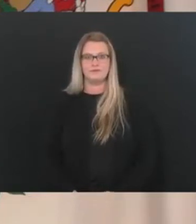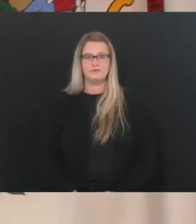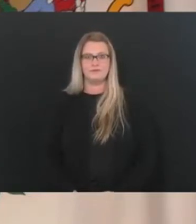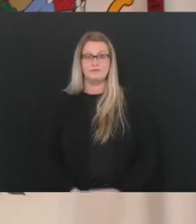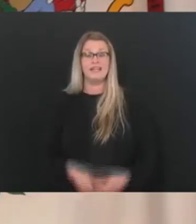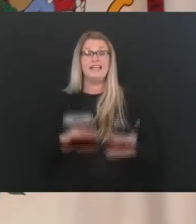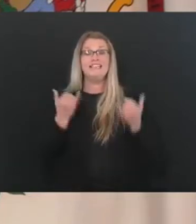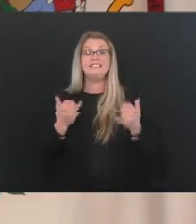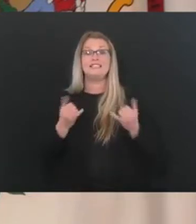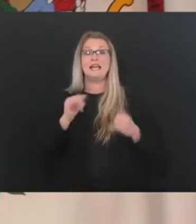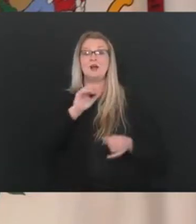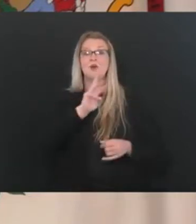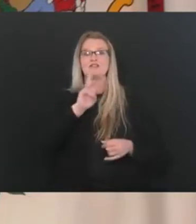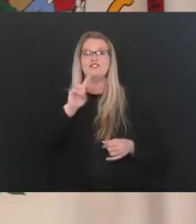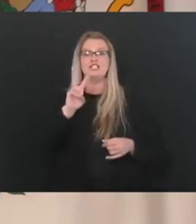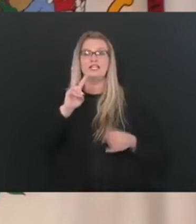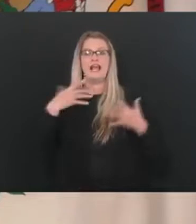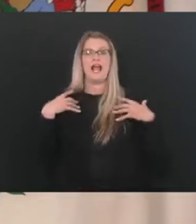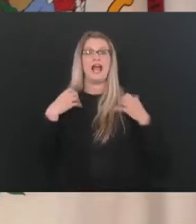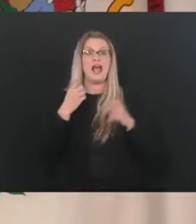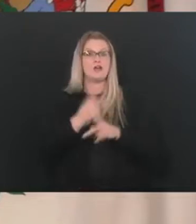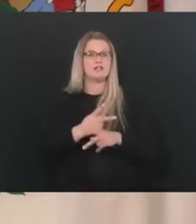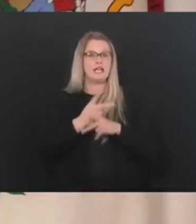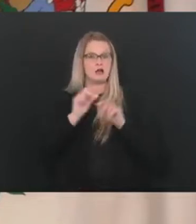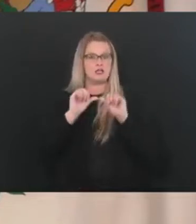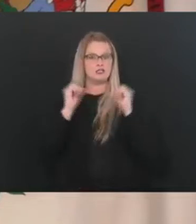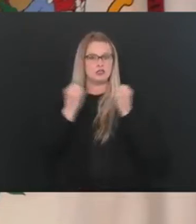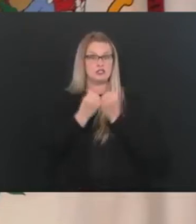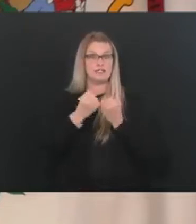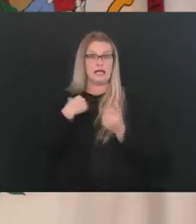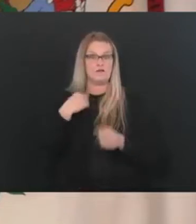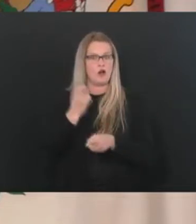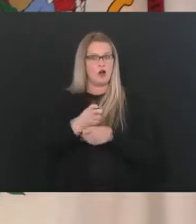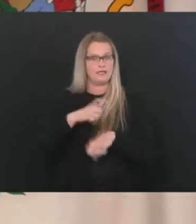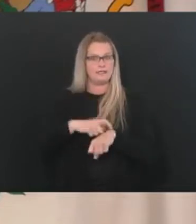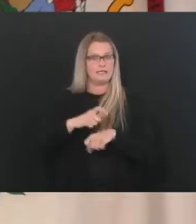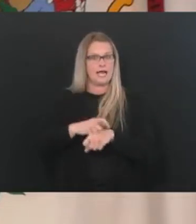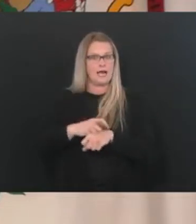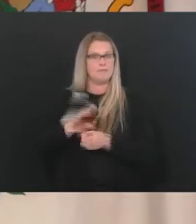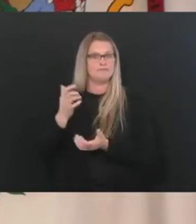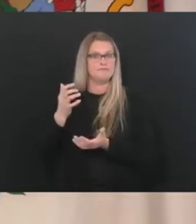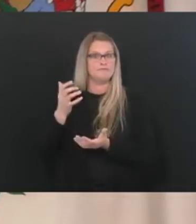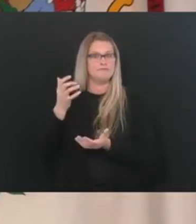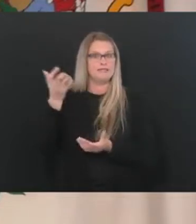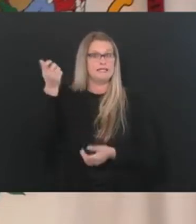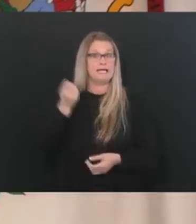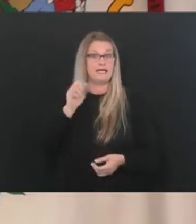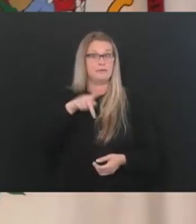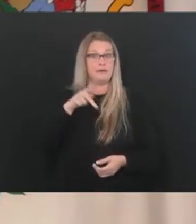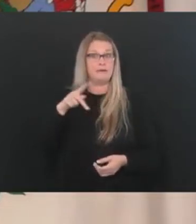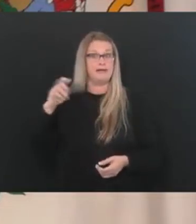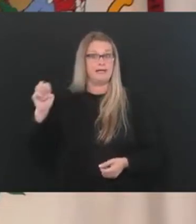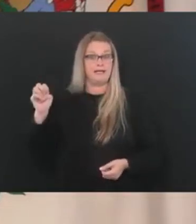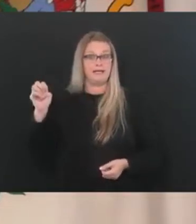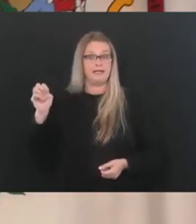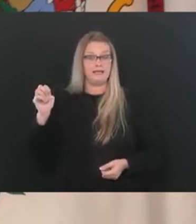THROUGH THEM PRETTY FAST. TODAY WE HEARD FROM THE WEST VIRGINIA HEALTHCARE ASSOCIATION THAT THEY ARE HAVING TROUBLE